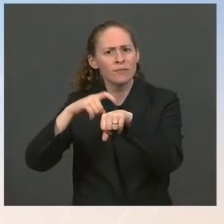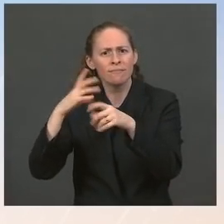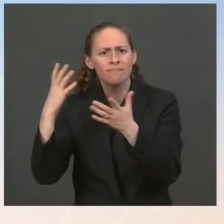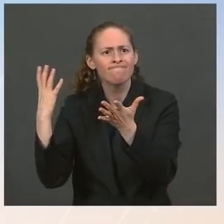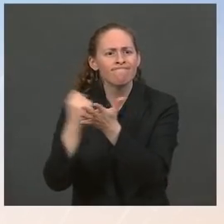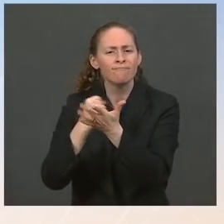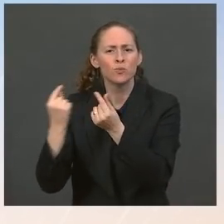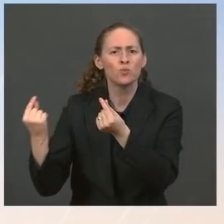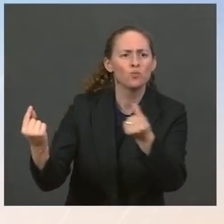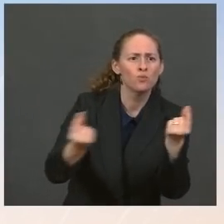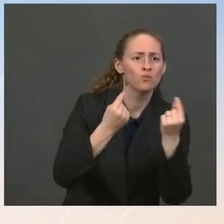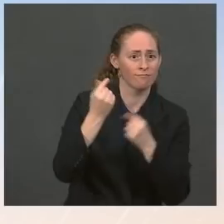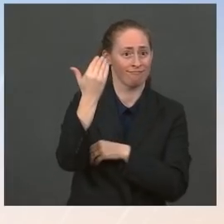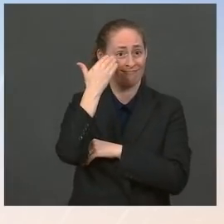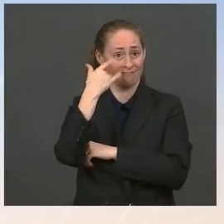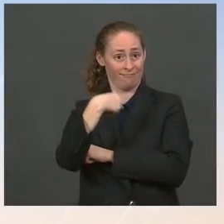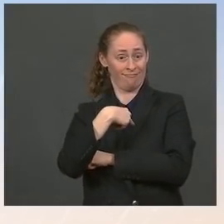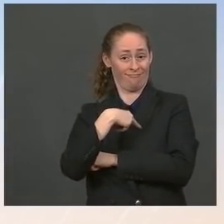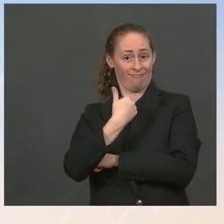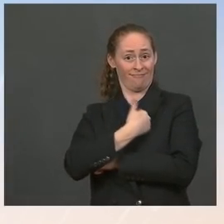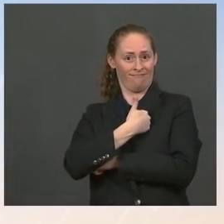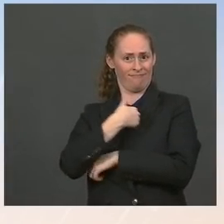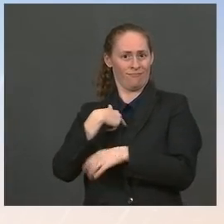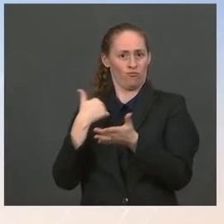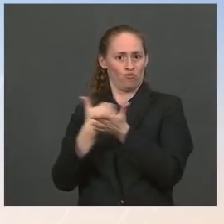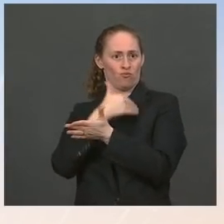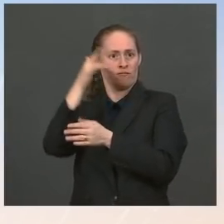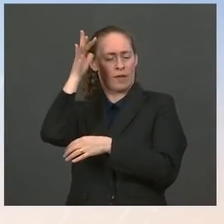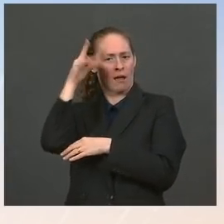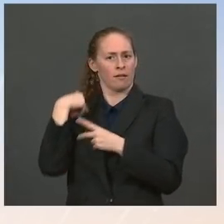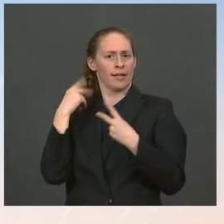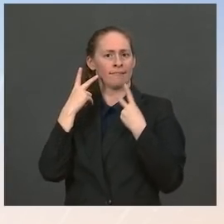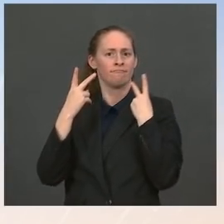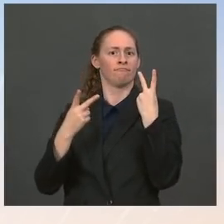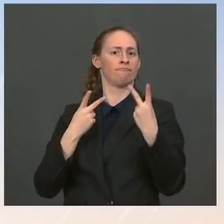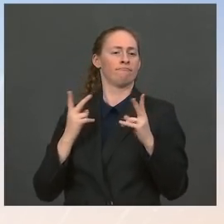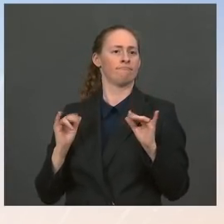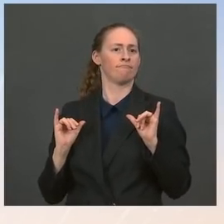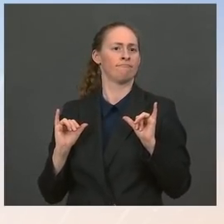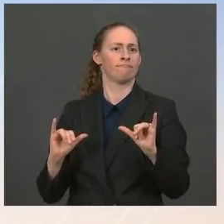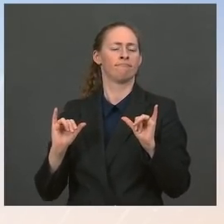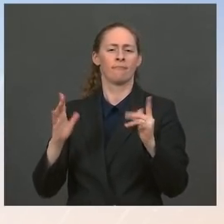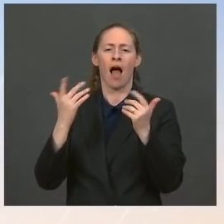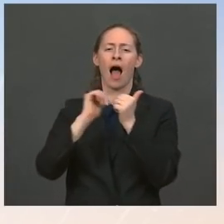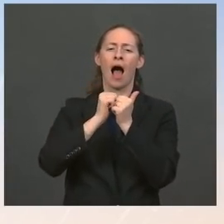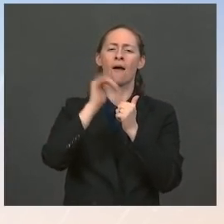thinking about the difference that will be made by what's in the framework: the universal access to three-